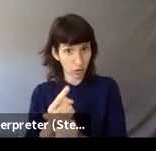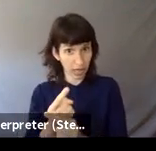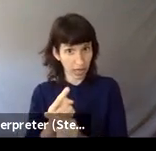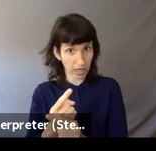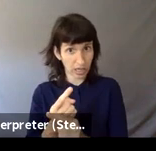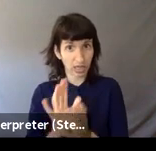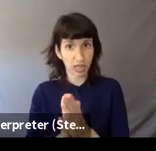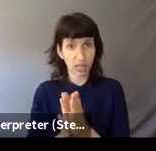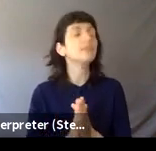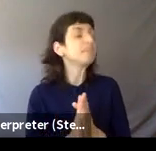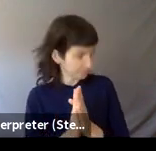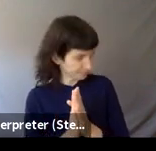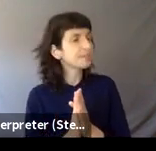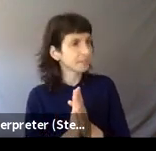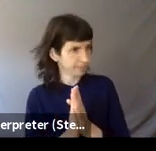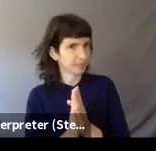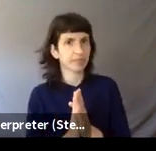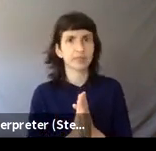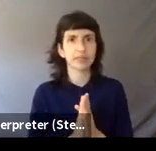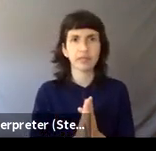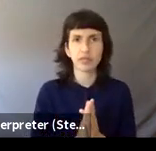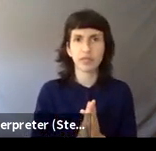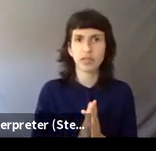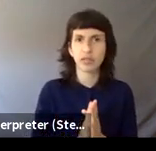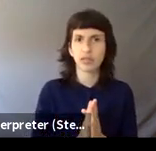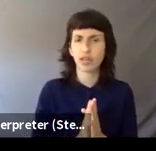Right in the middle under the assign to box, you can assign this quiz to a specific Team. Amy: Yes.